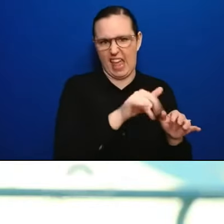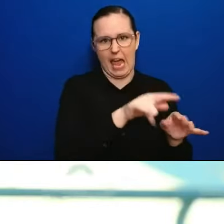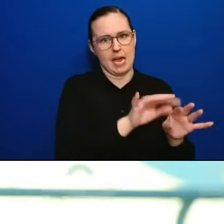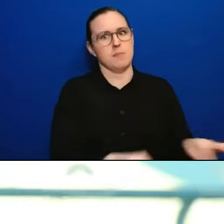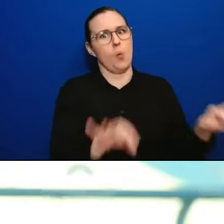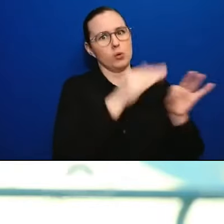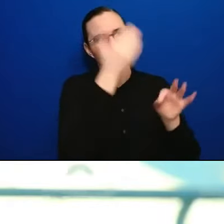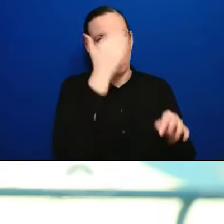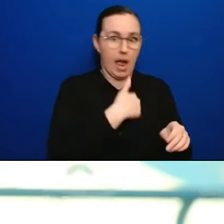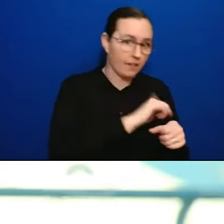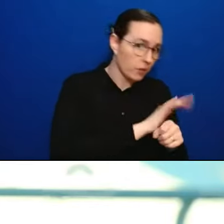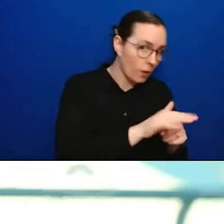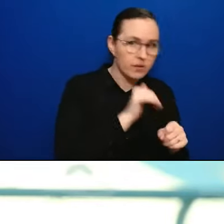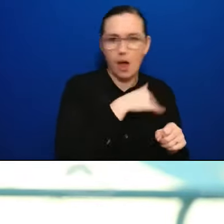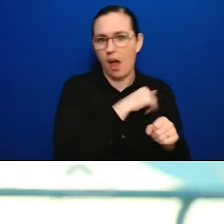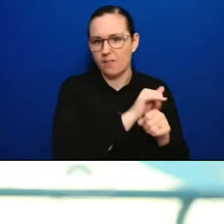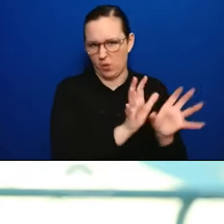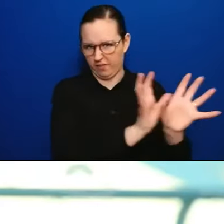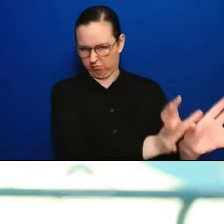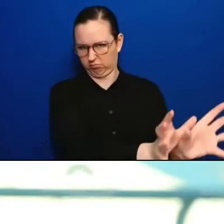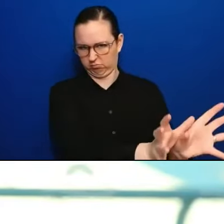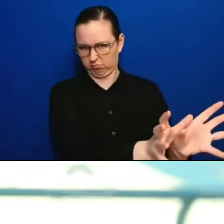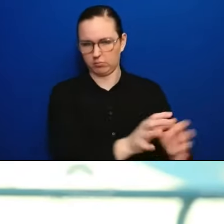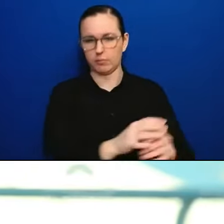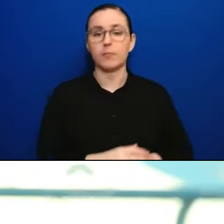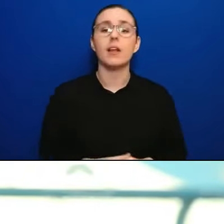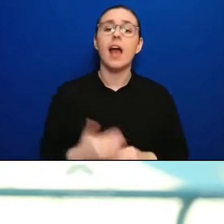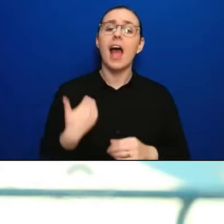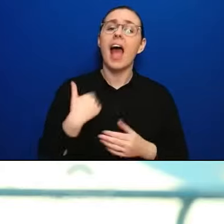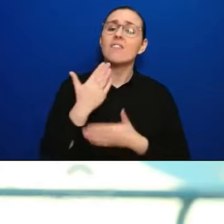difference in terms of either their care or going back to